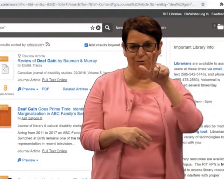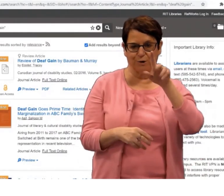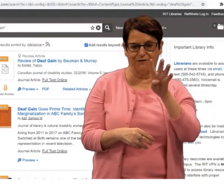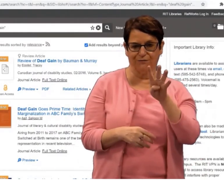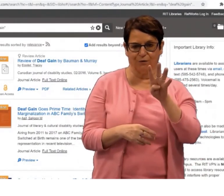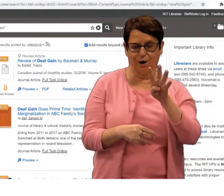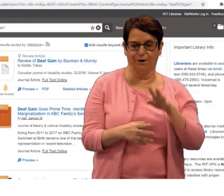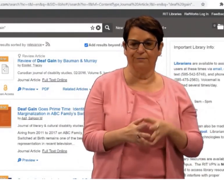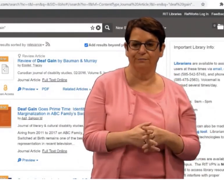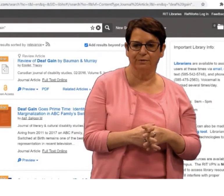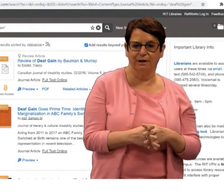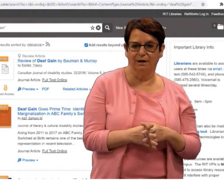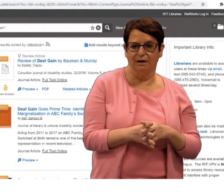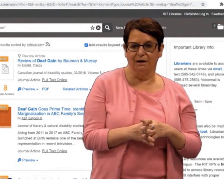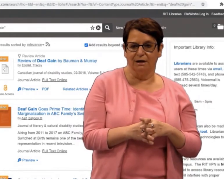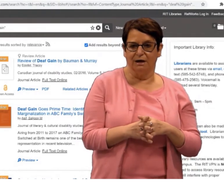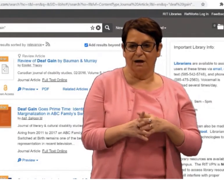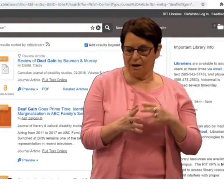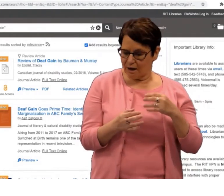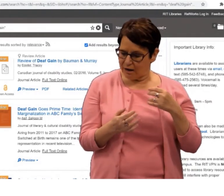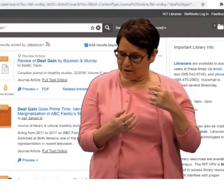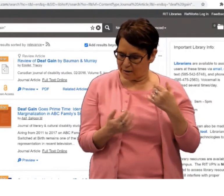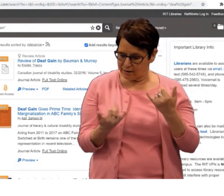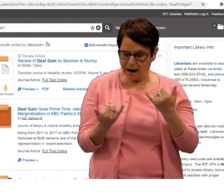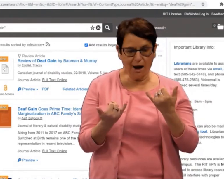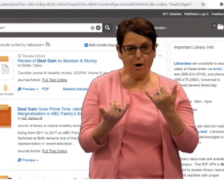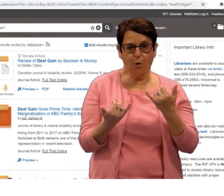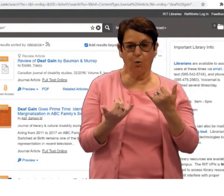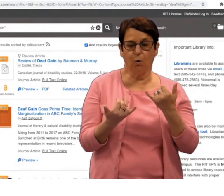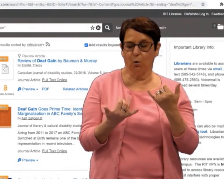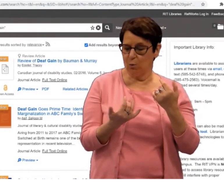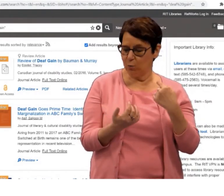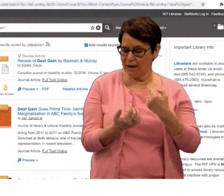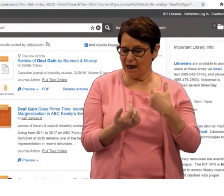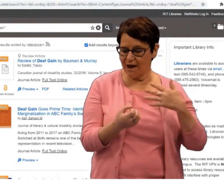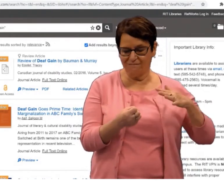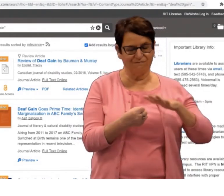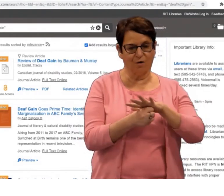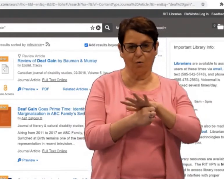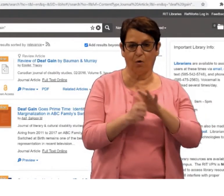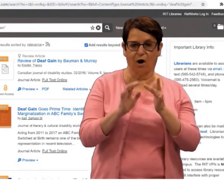So the article results increased to 124.